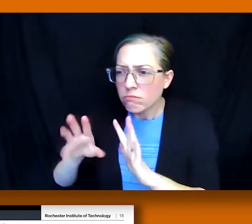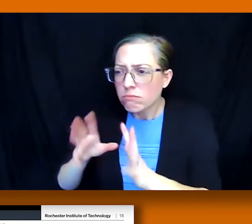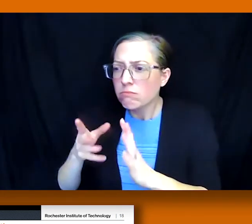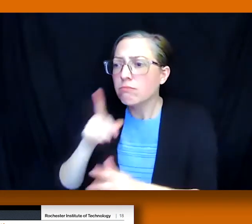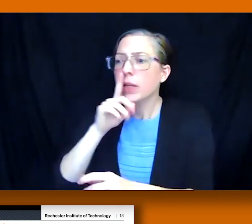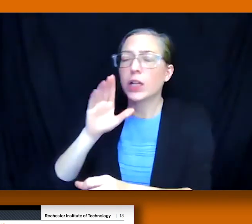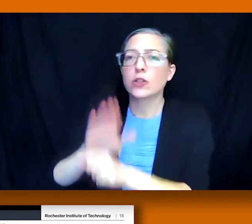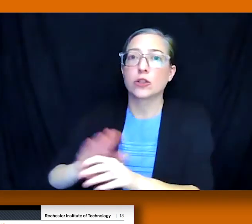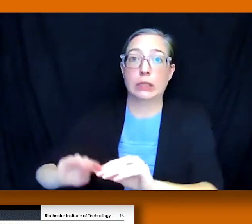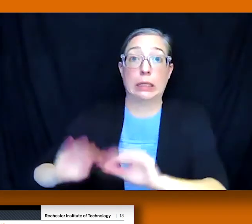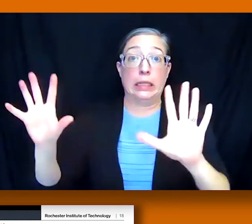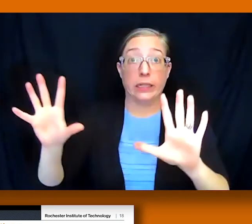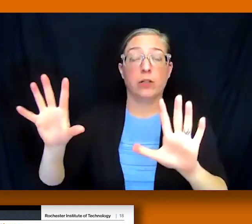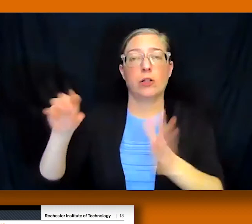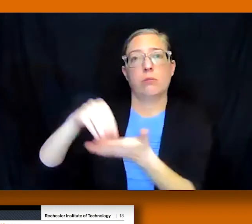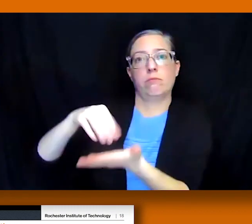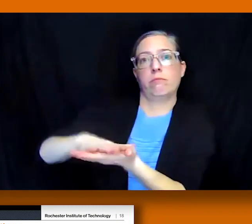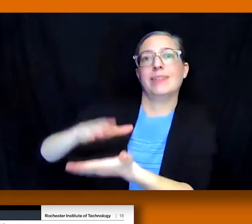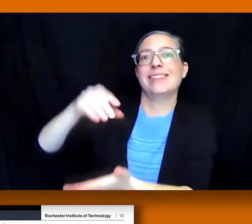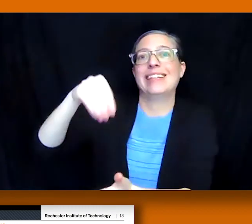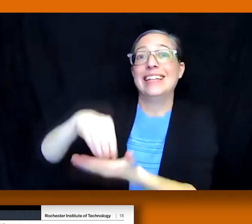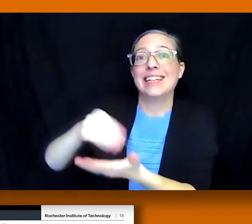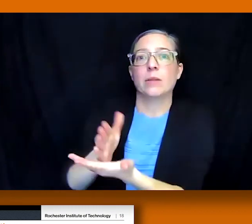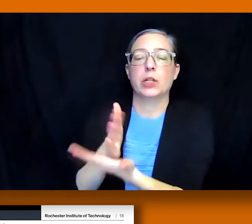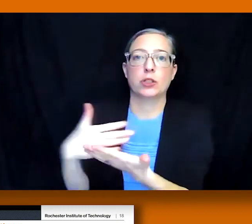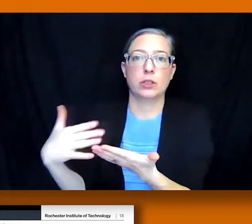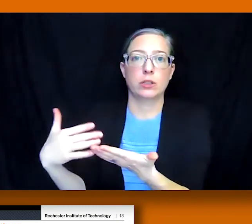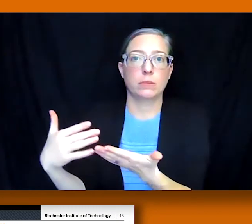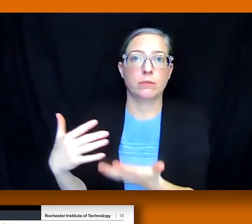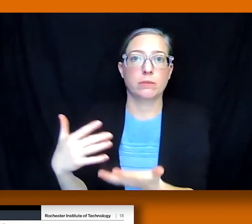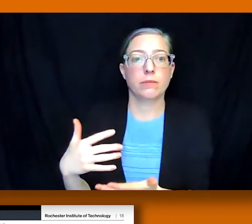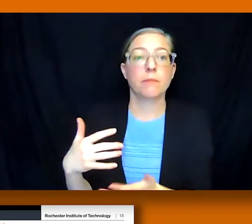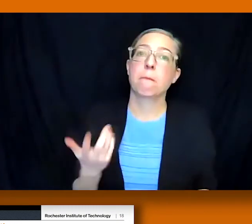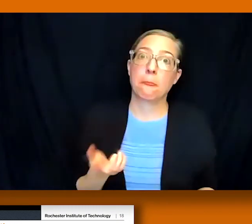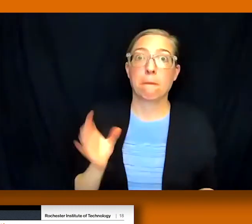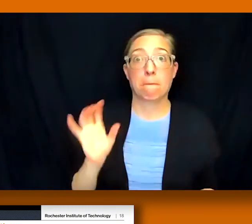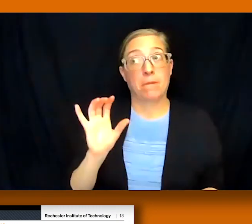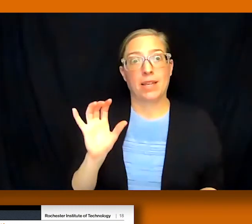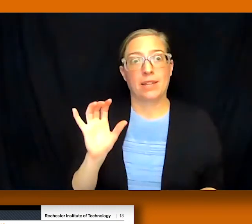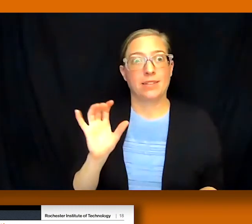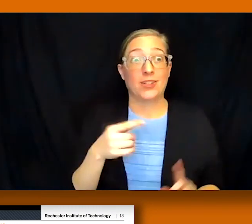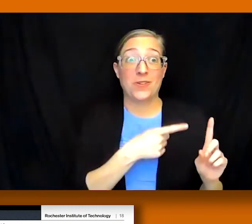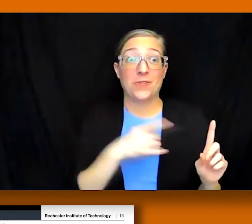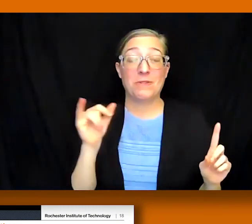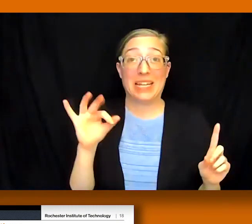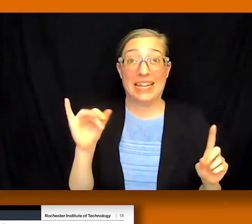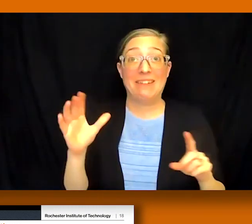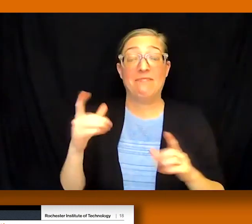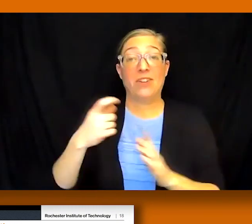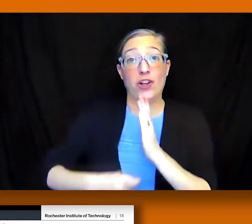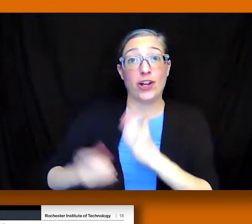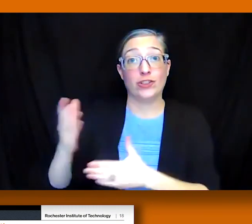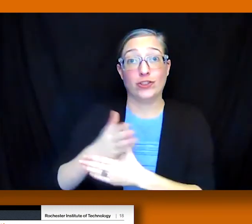This has to be identified on the budget spreadsheet, the justification, and on the PRF.